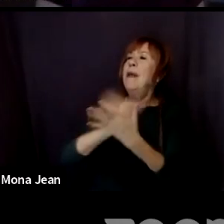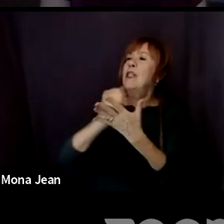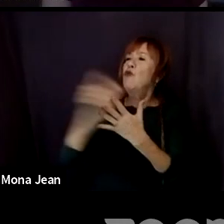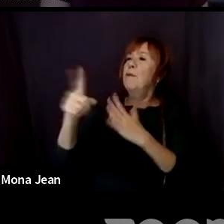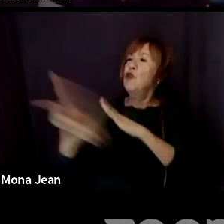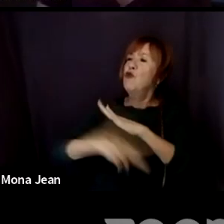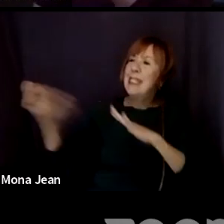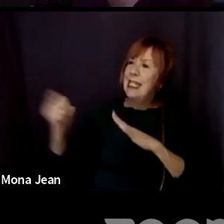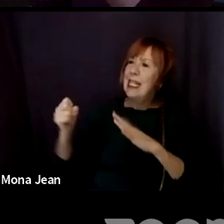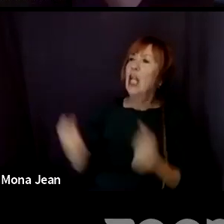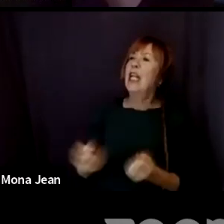All of them and all of it?